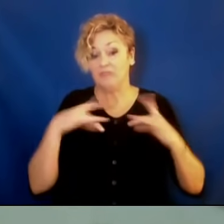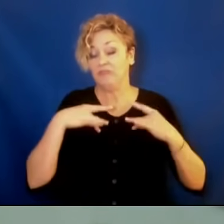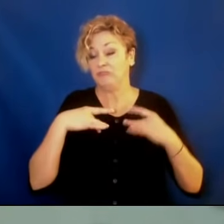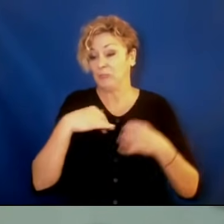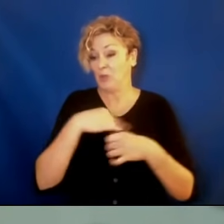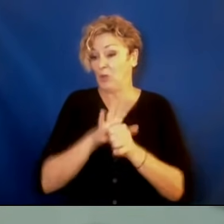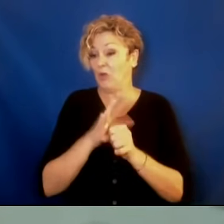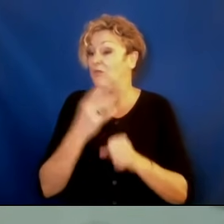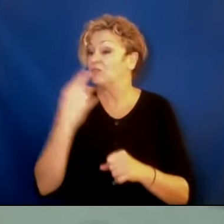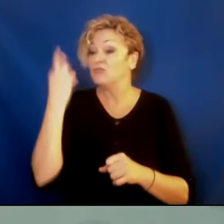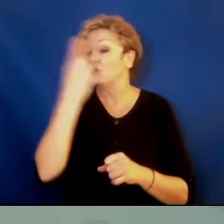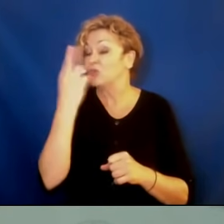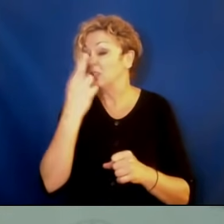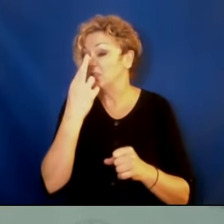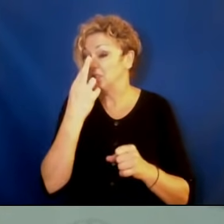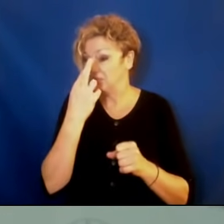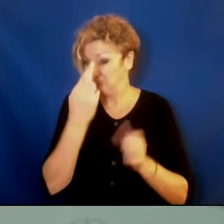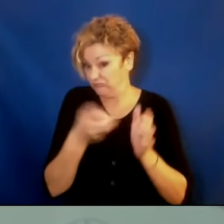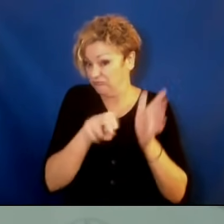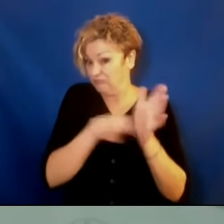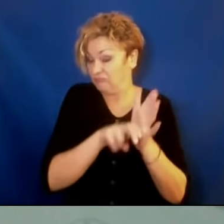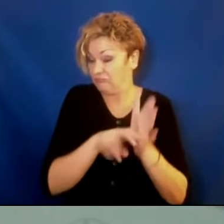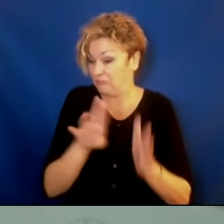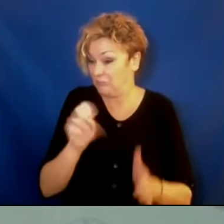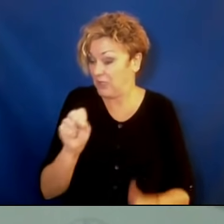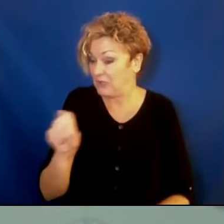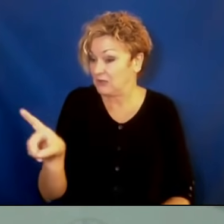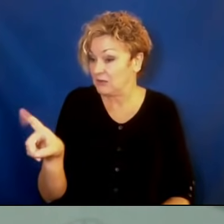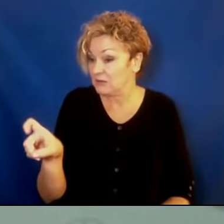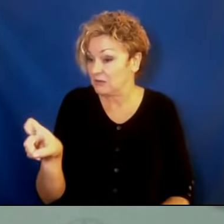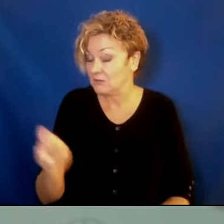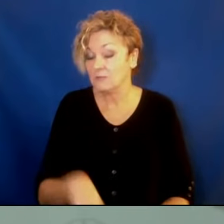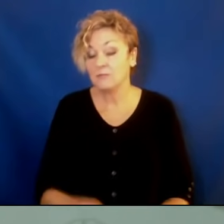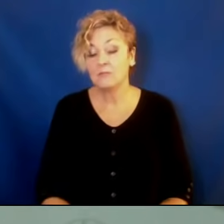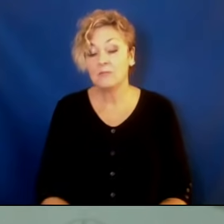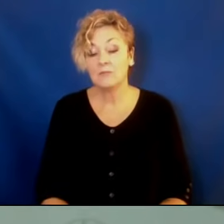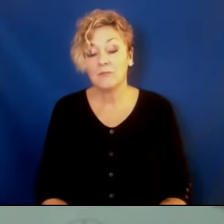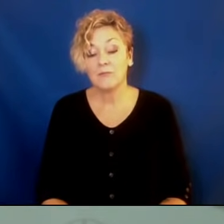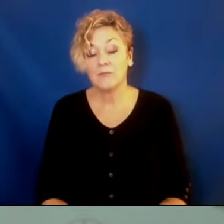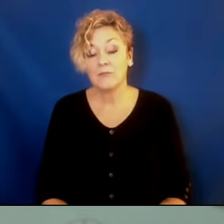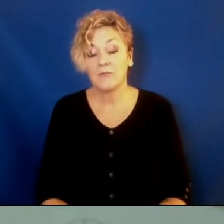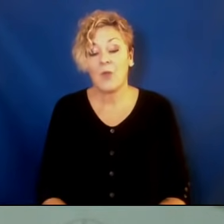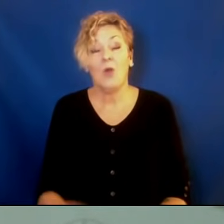up this afternoon. To begin with the Vancouver Sun.